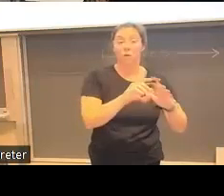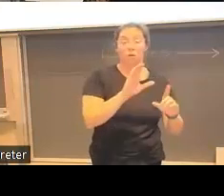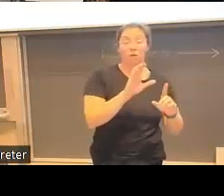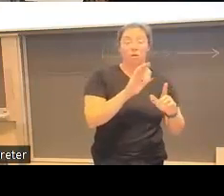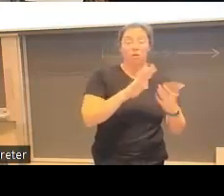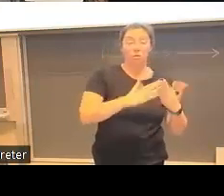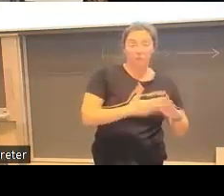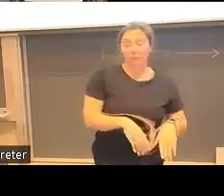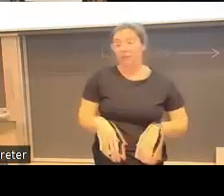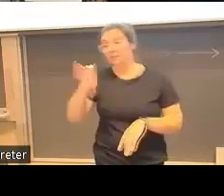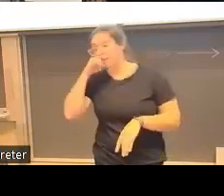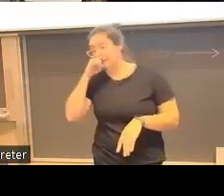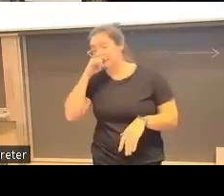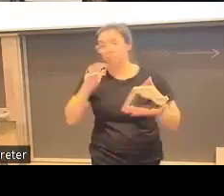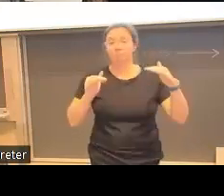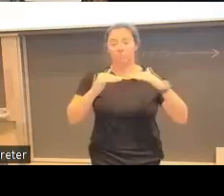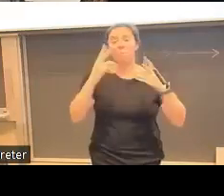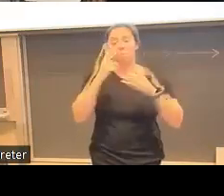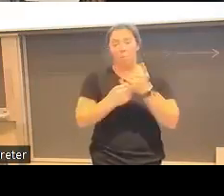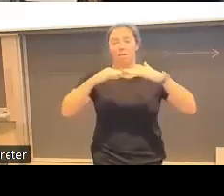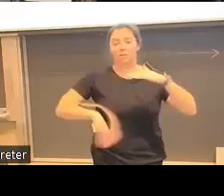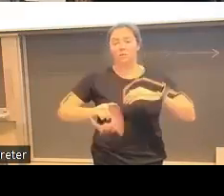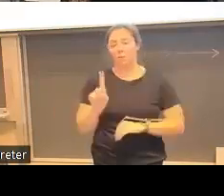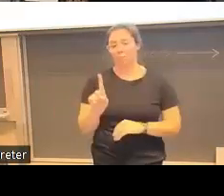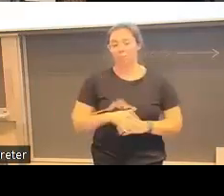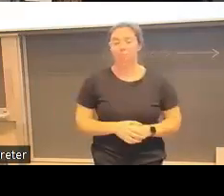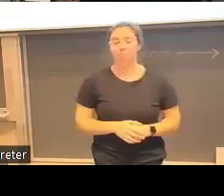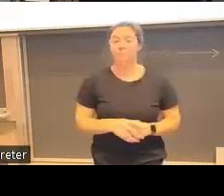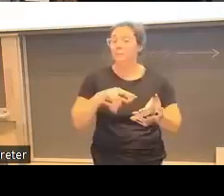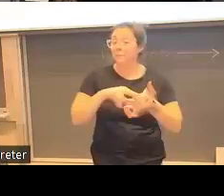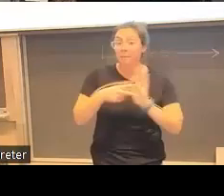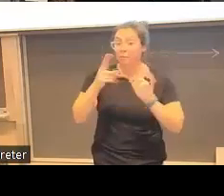comparison are less than one indicating that the presence of the target behavior is less